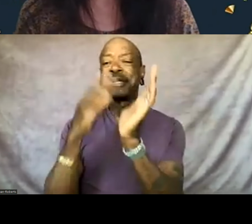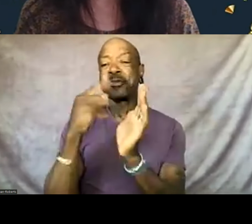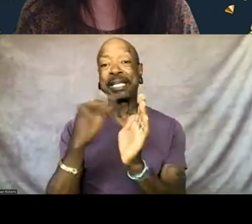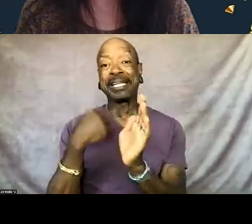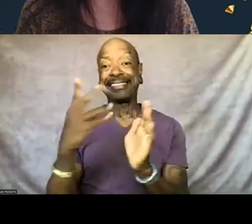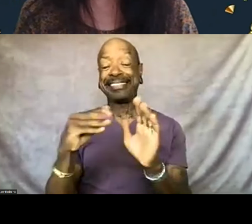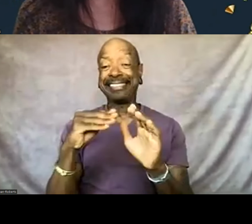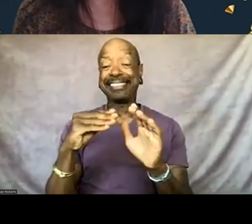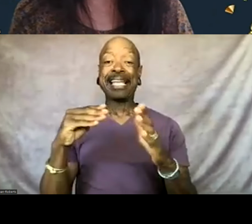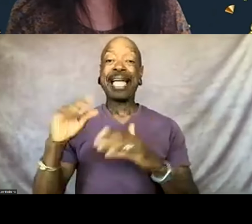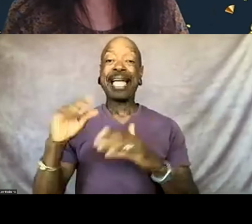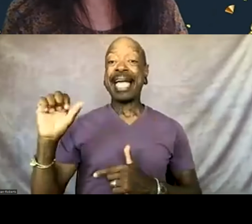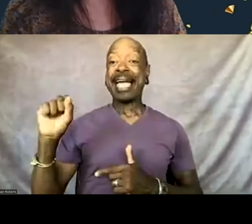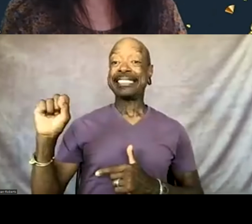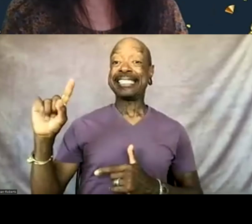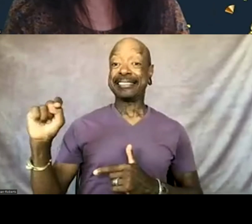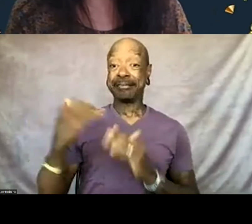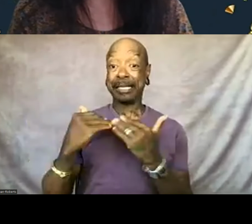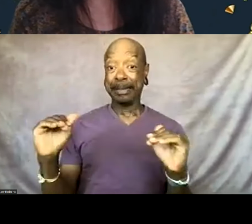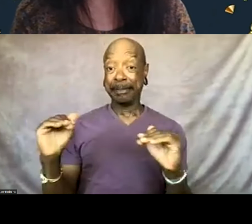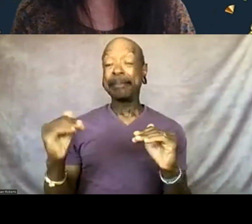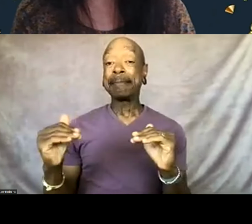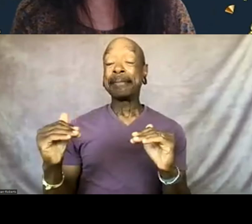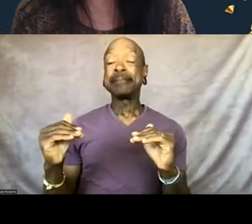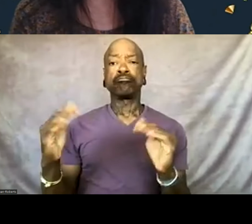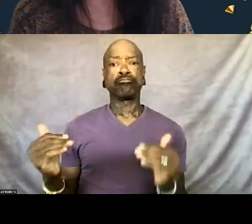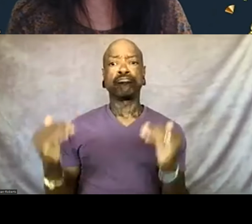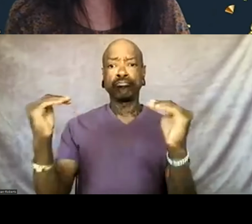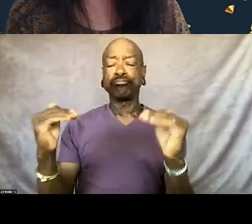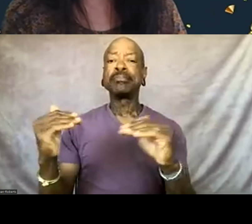Bea. So before we go on, we need to have a moment to cheer